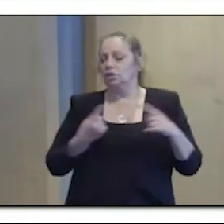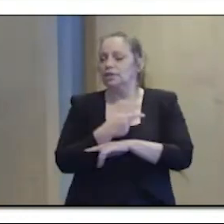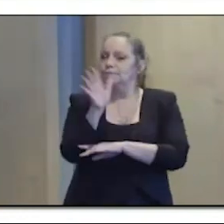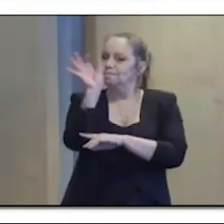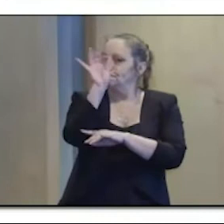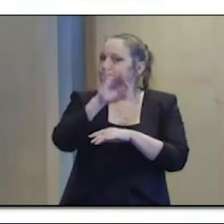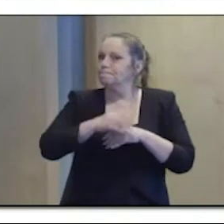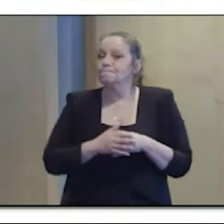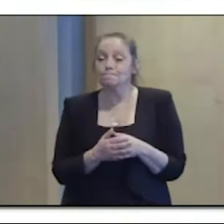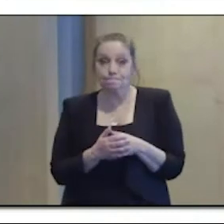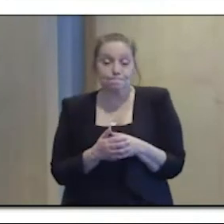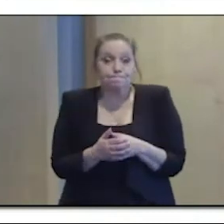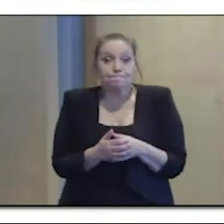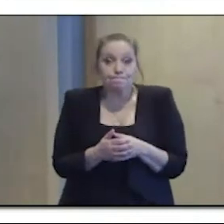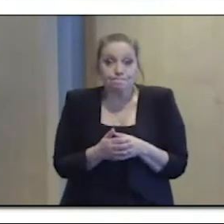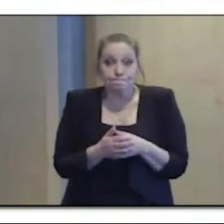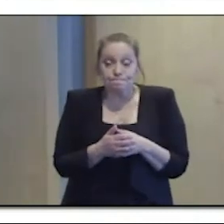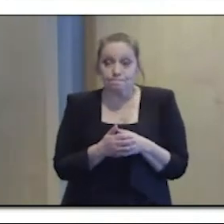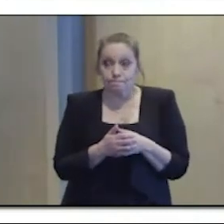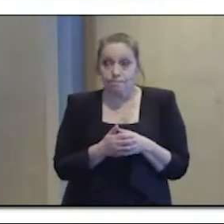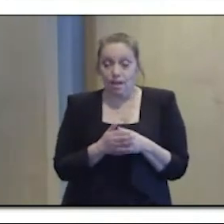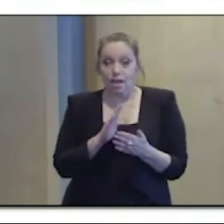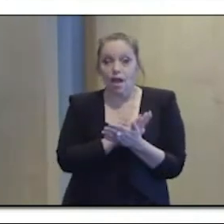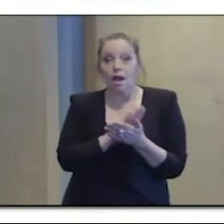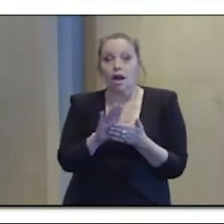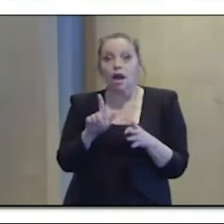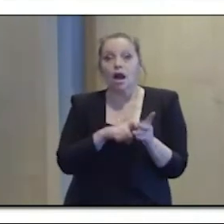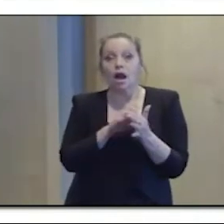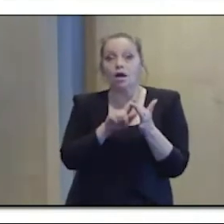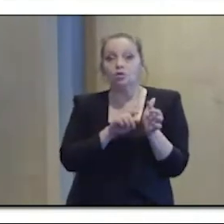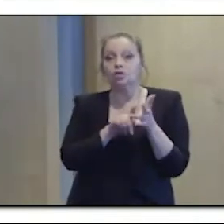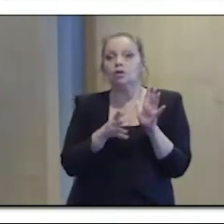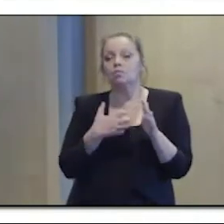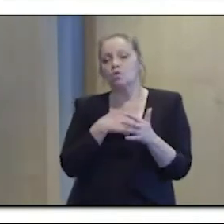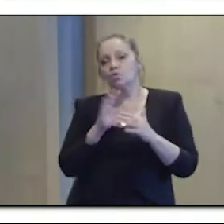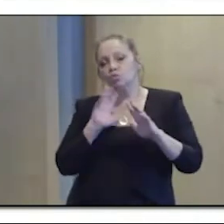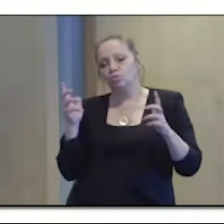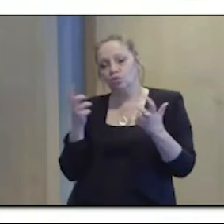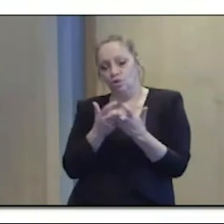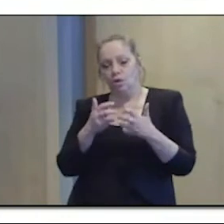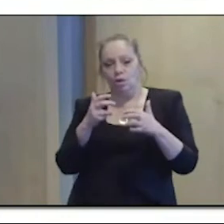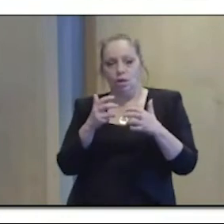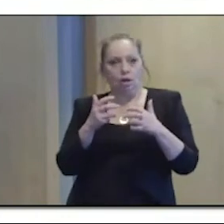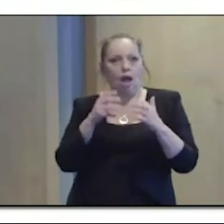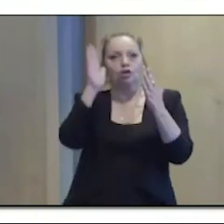and it may be hydrogen is probably more suitable for freight trucks and buses,